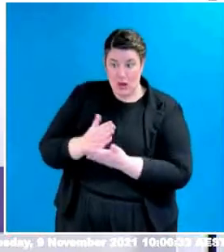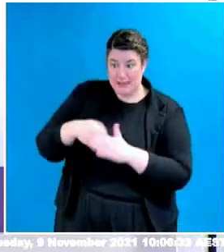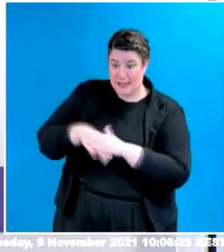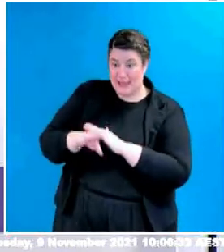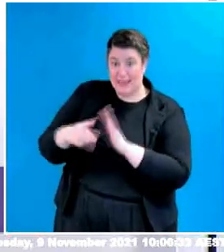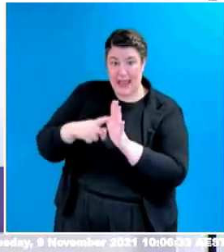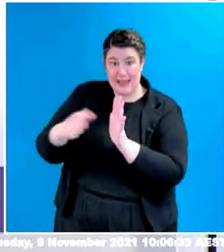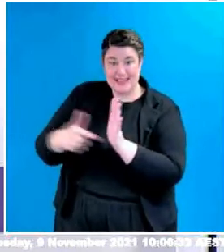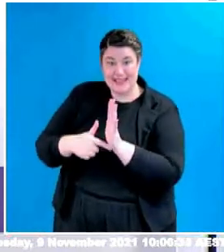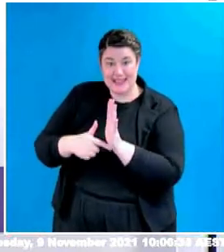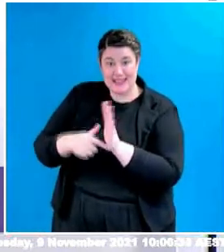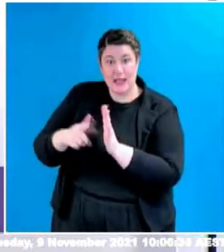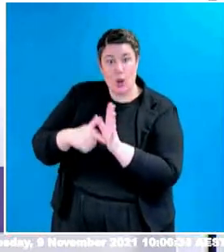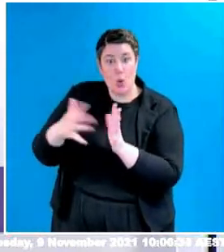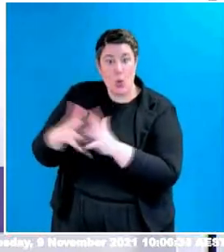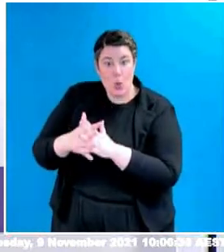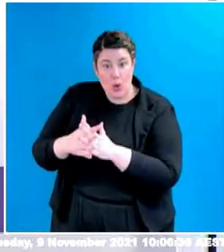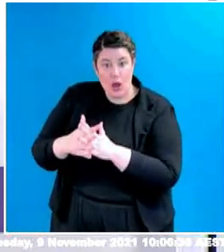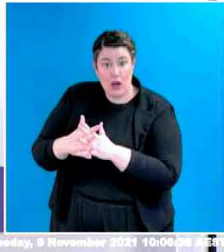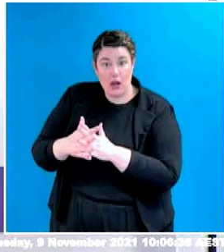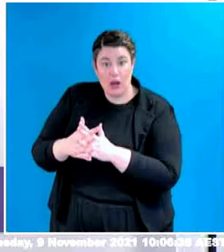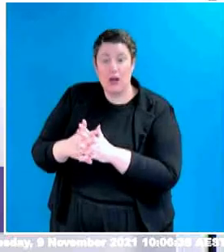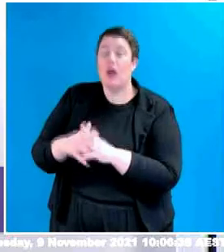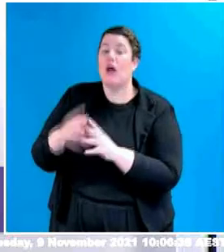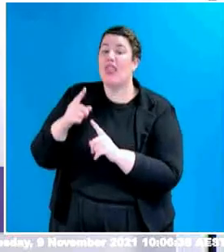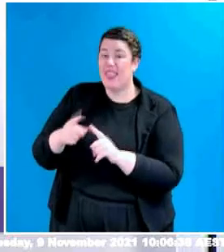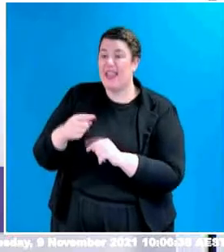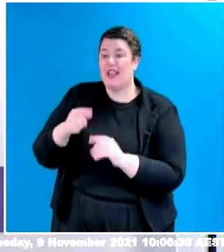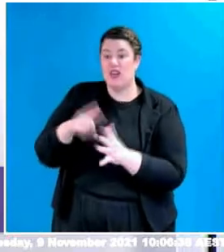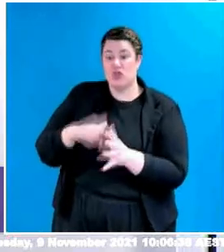Attorney-General also has to say why that is the case.